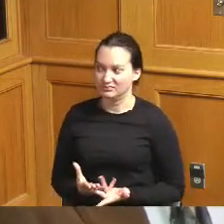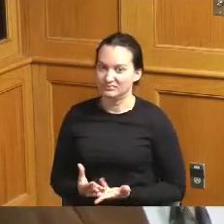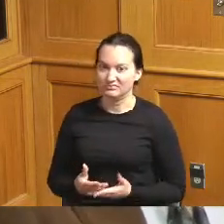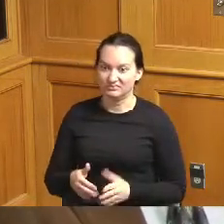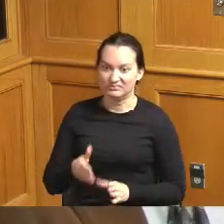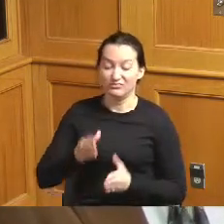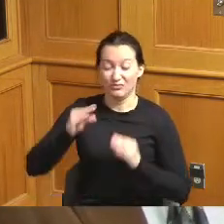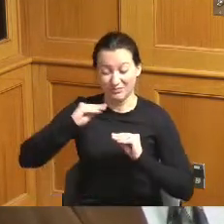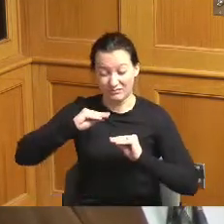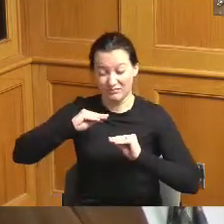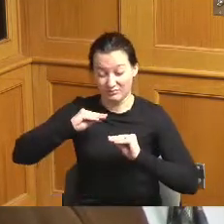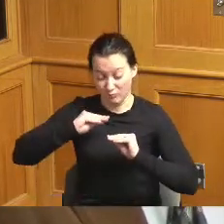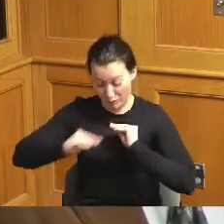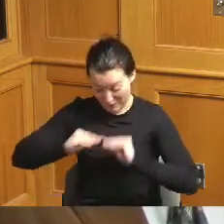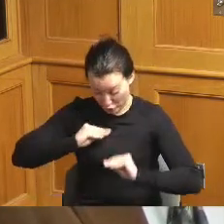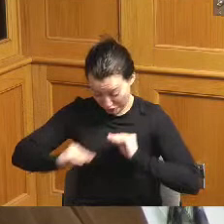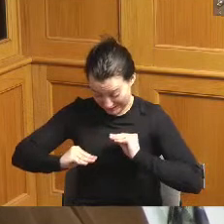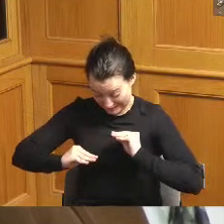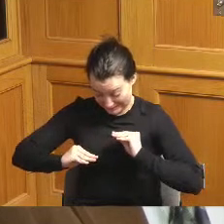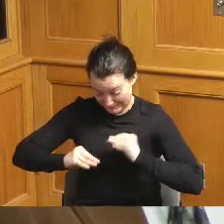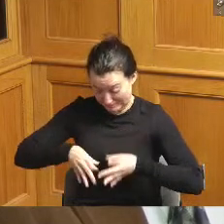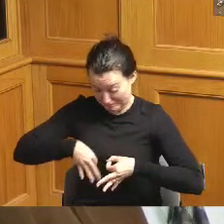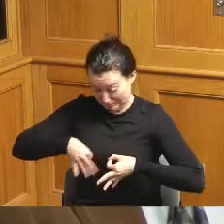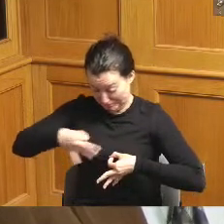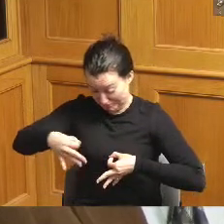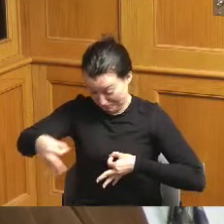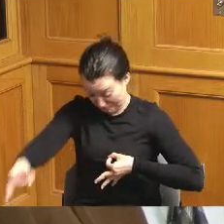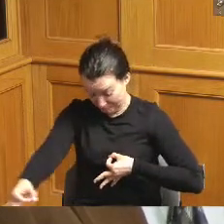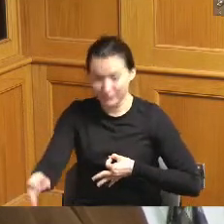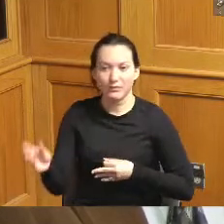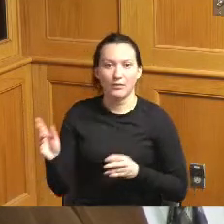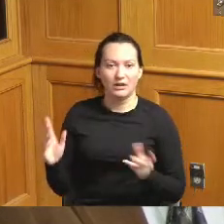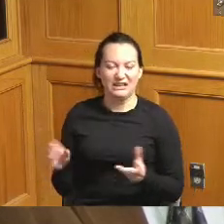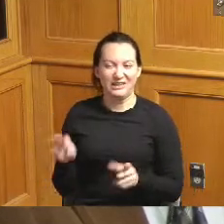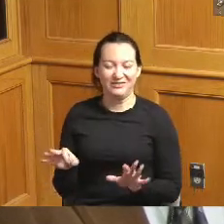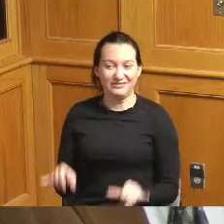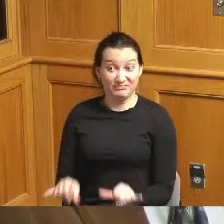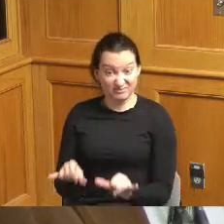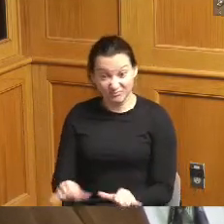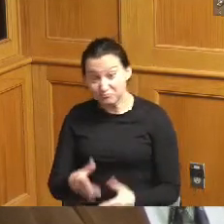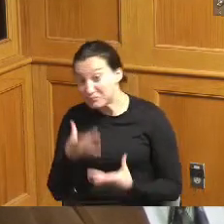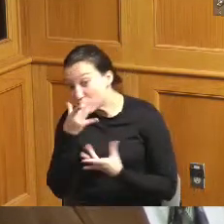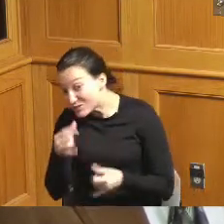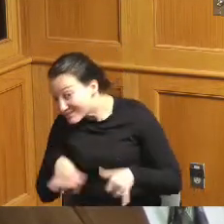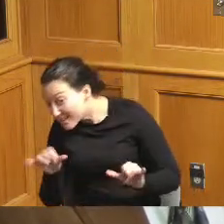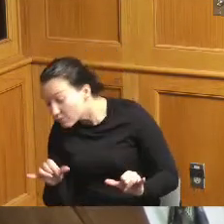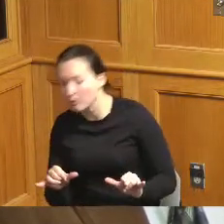repairs were delineated for those individuals if they would have continued to be interested but it